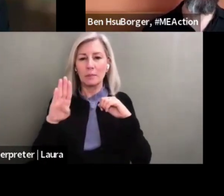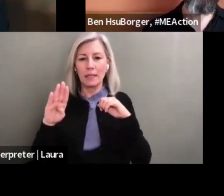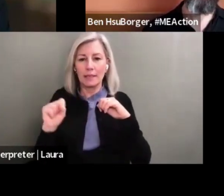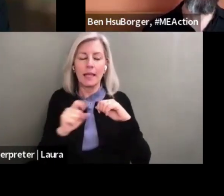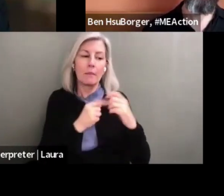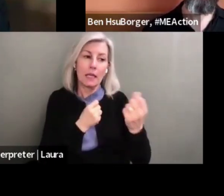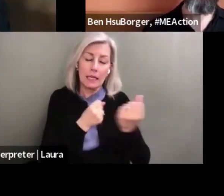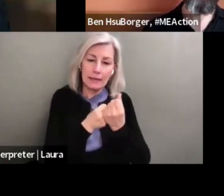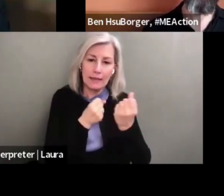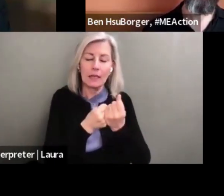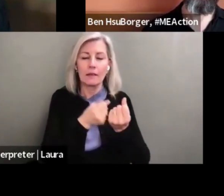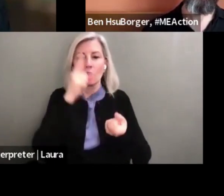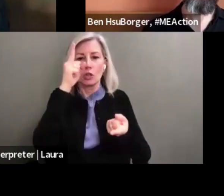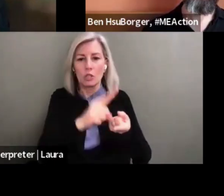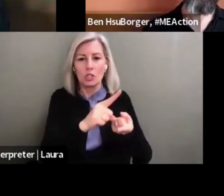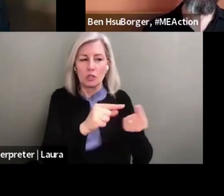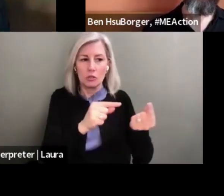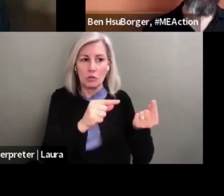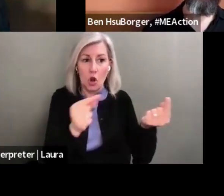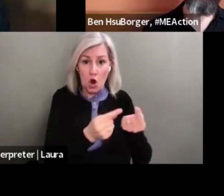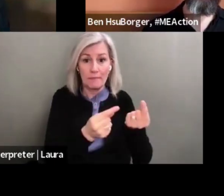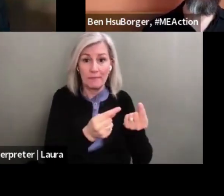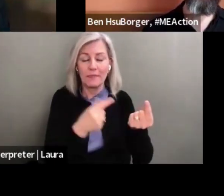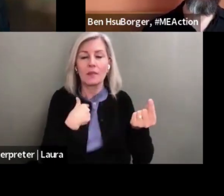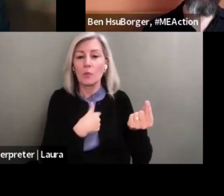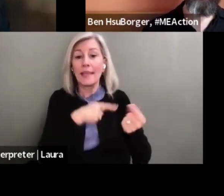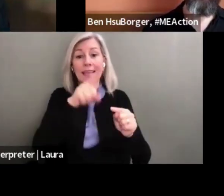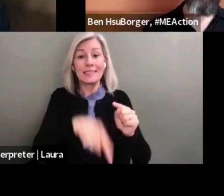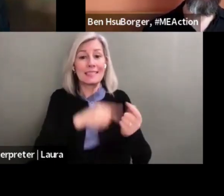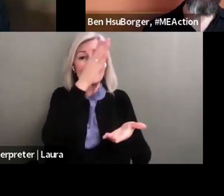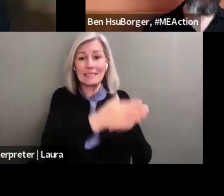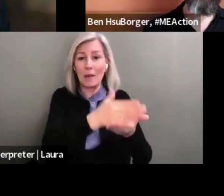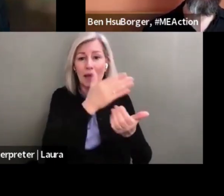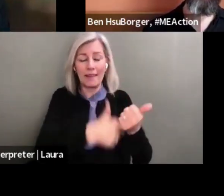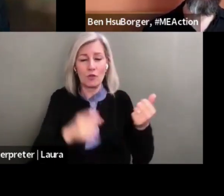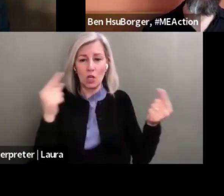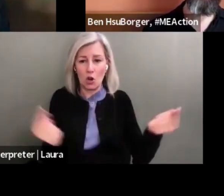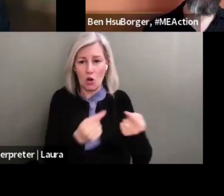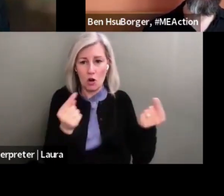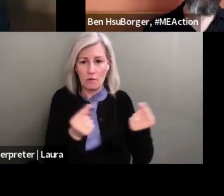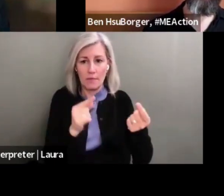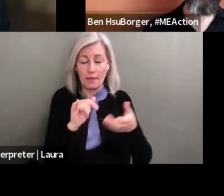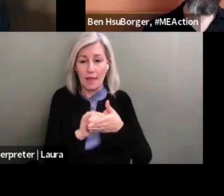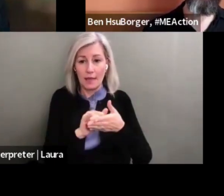their state legislators who may not be familiar with HCBS and have been educating for reductions in harm.